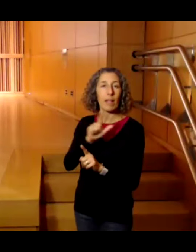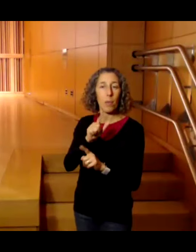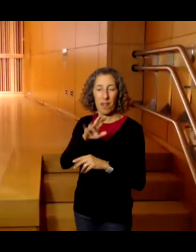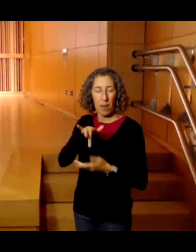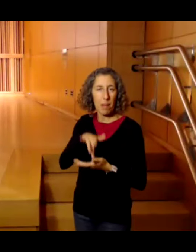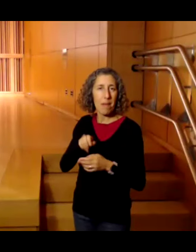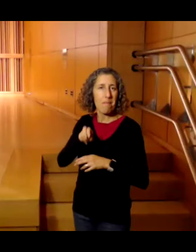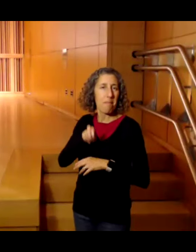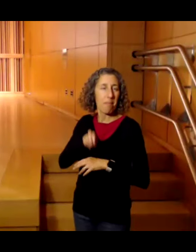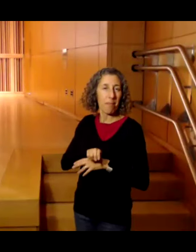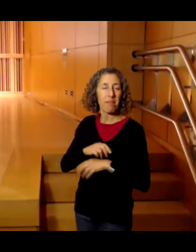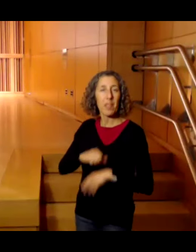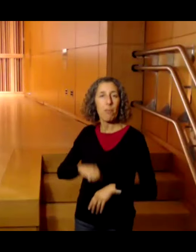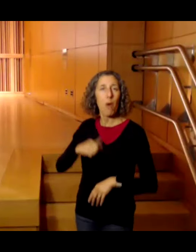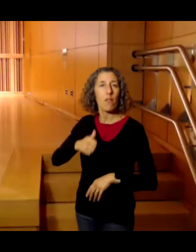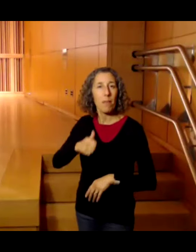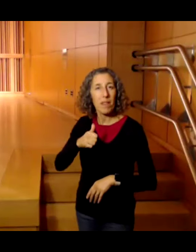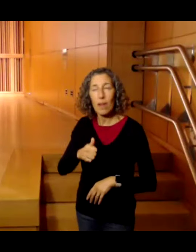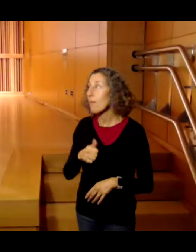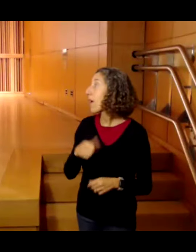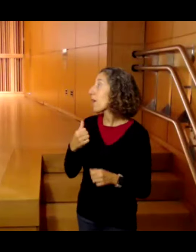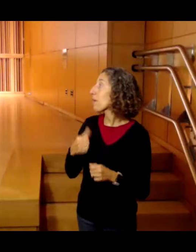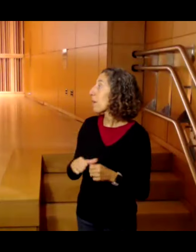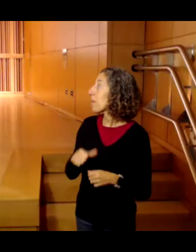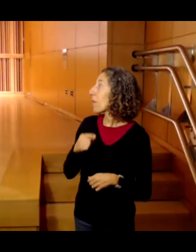When time came for Q&A, I queued up to ask.